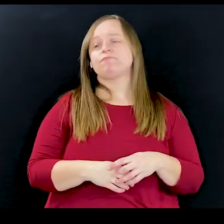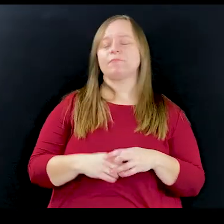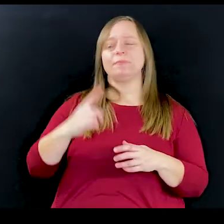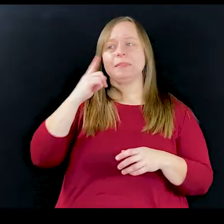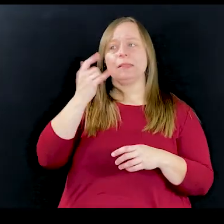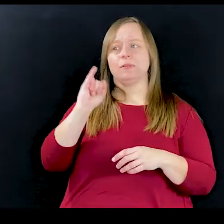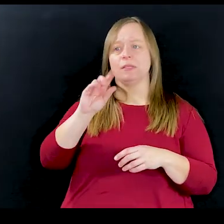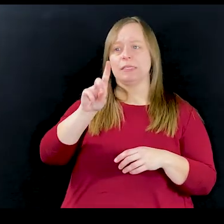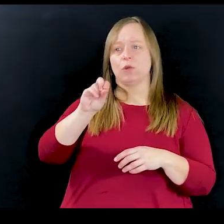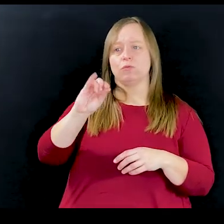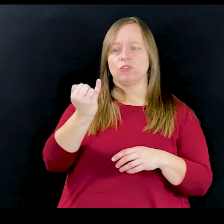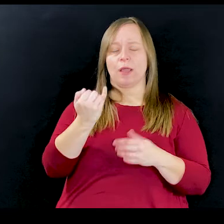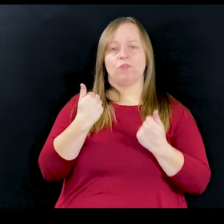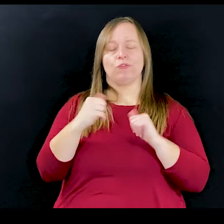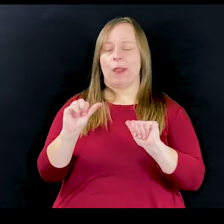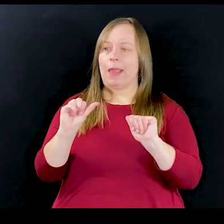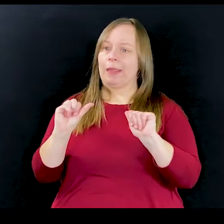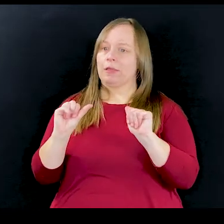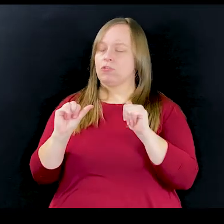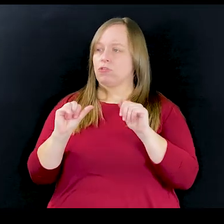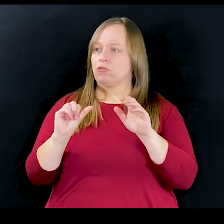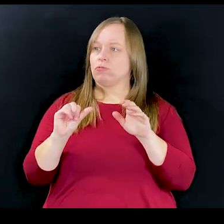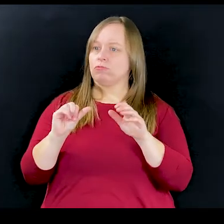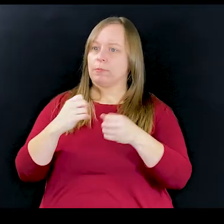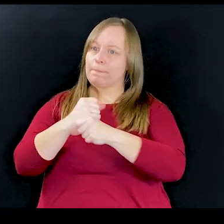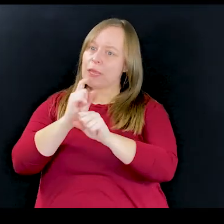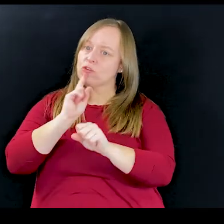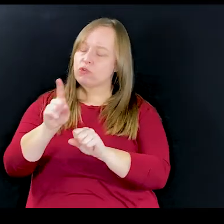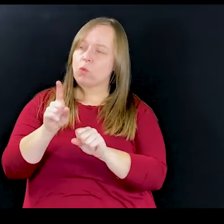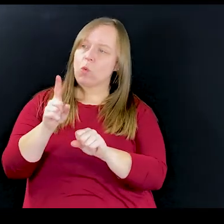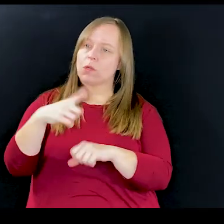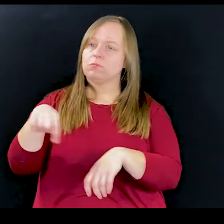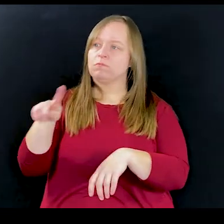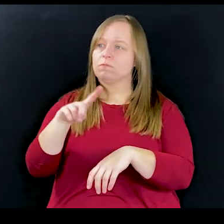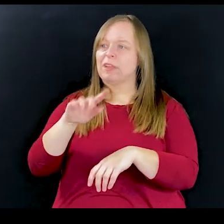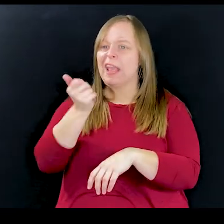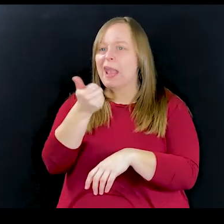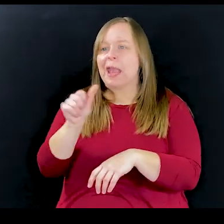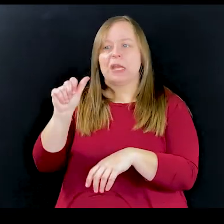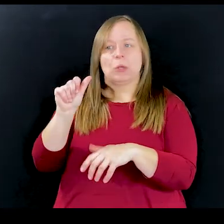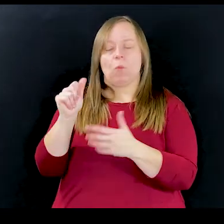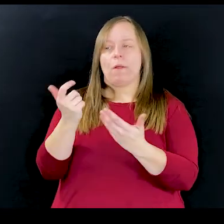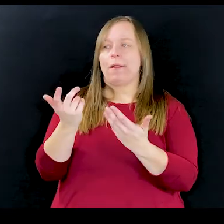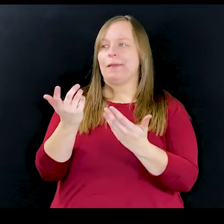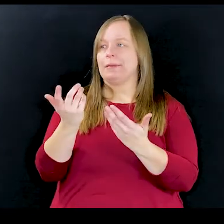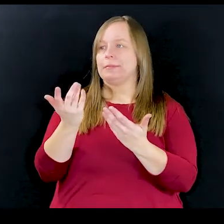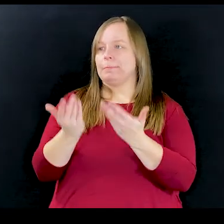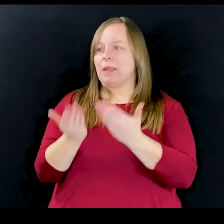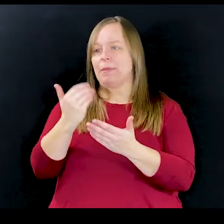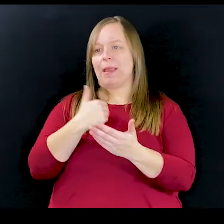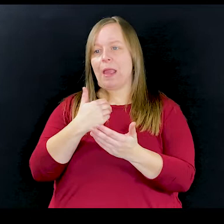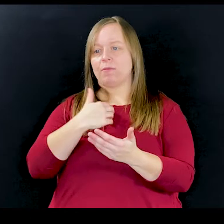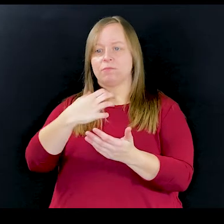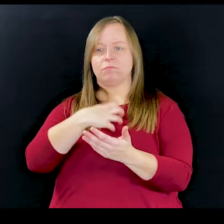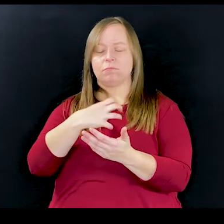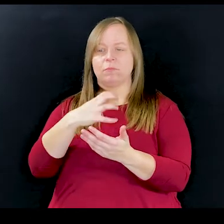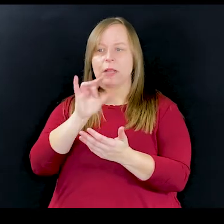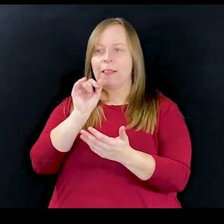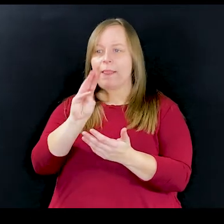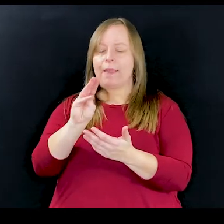So it sounds like the DOJ is really trying to ensure that anyone who may have claims that either